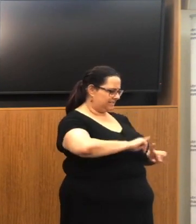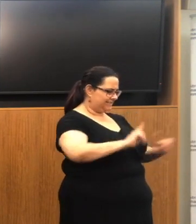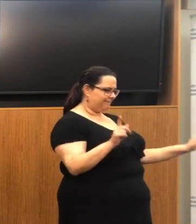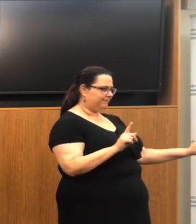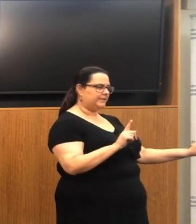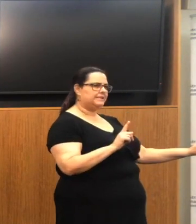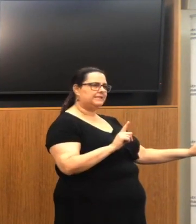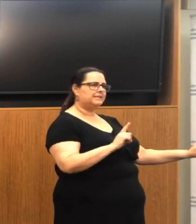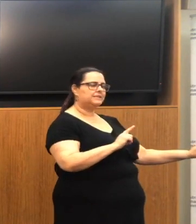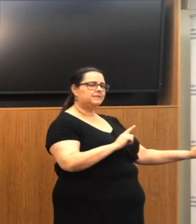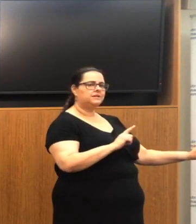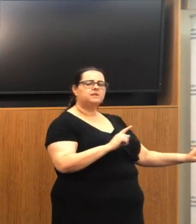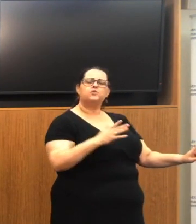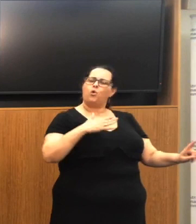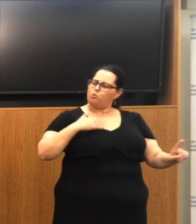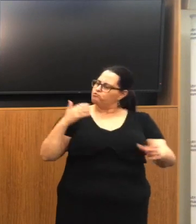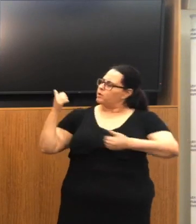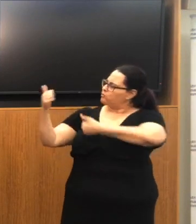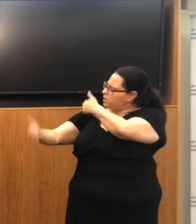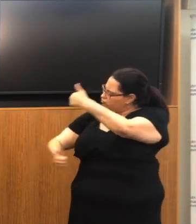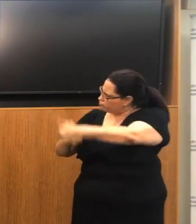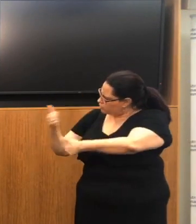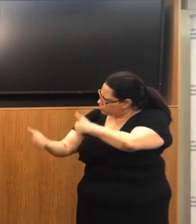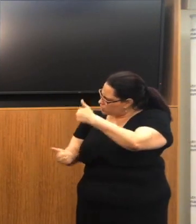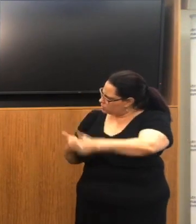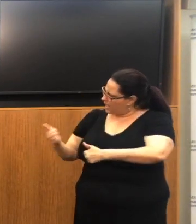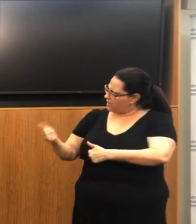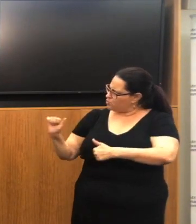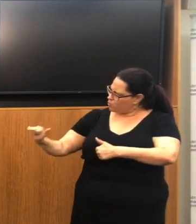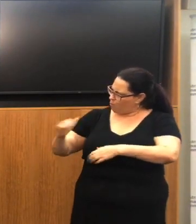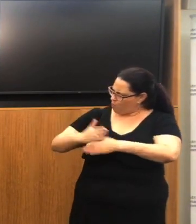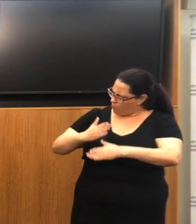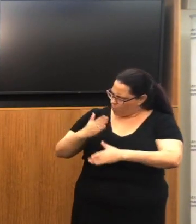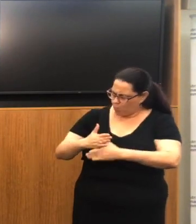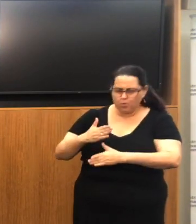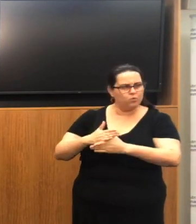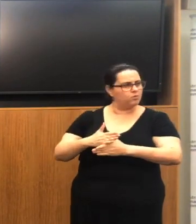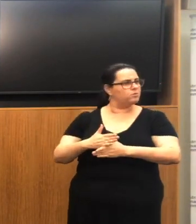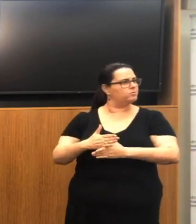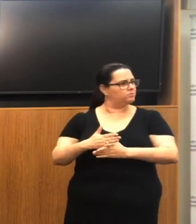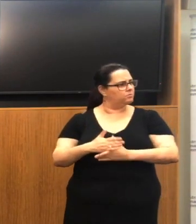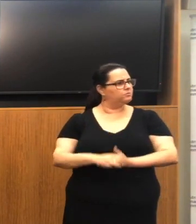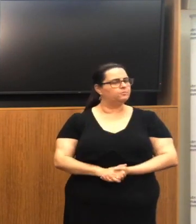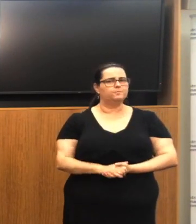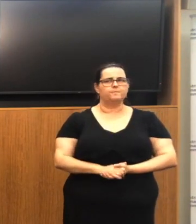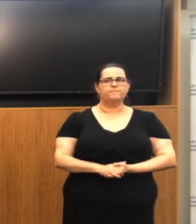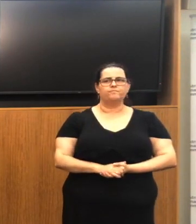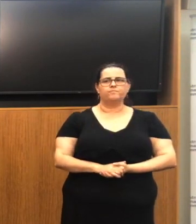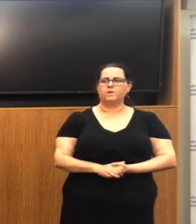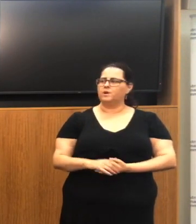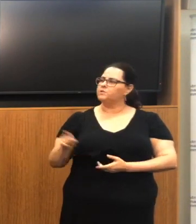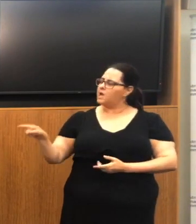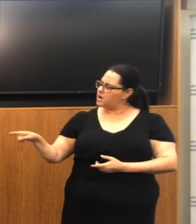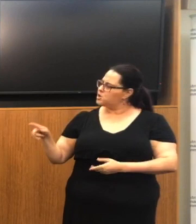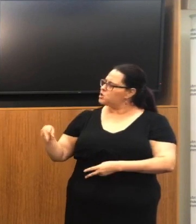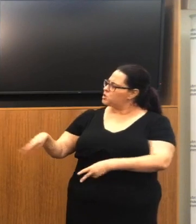I'd like to congratulate you for what you've done because something this gives other people the courage